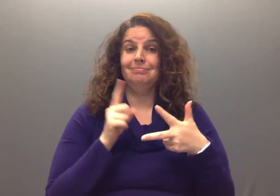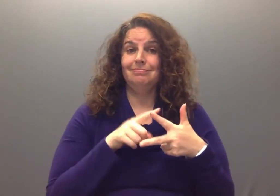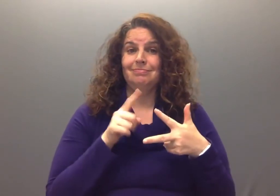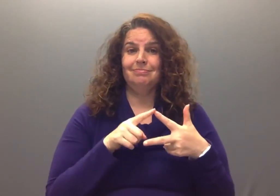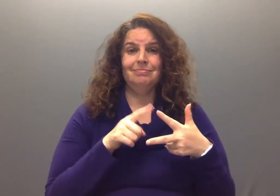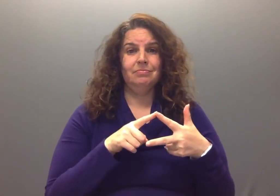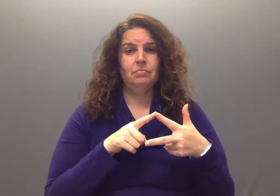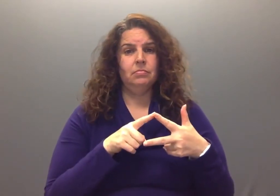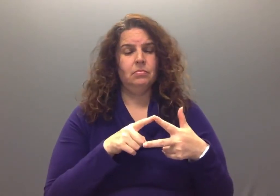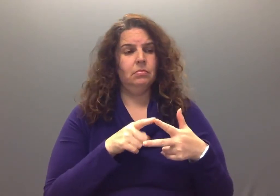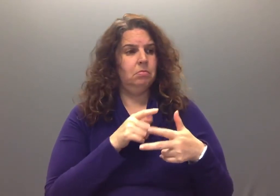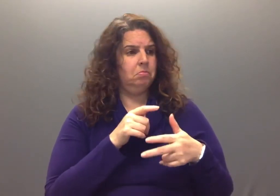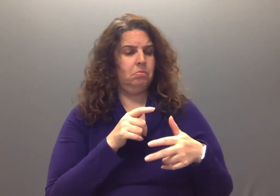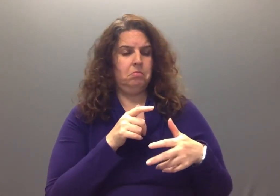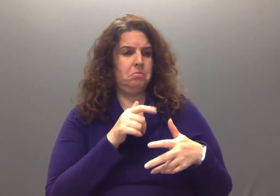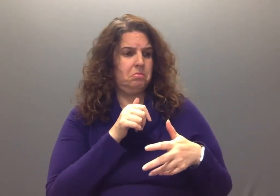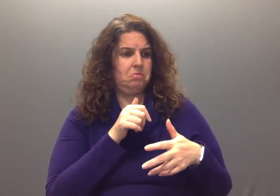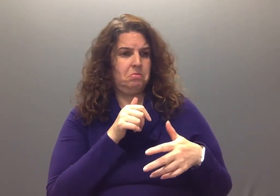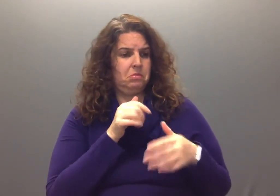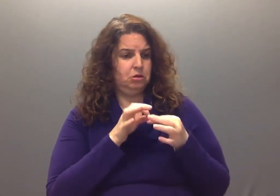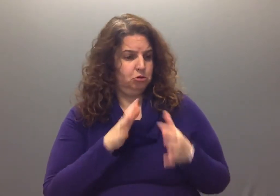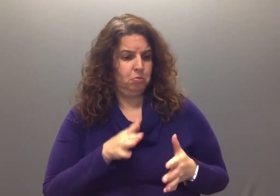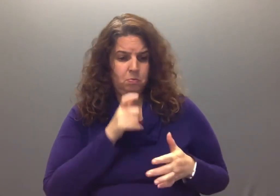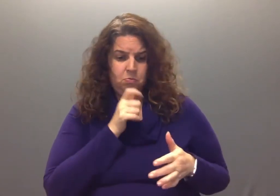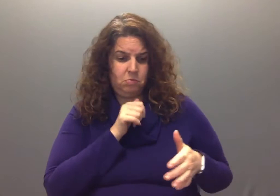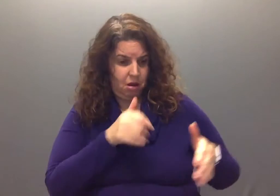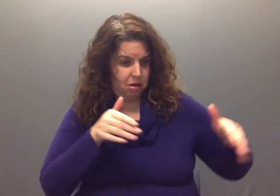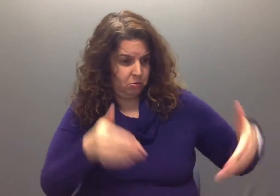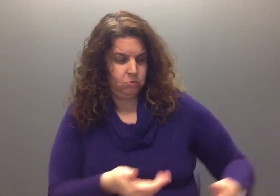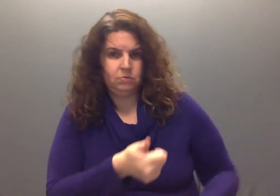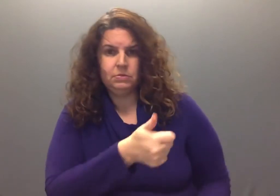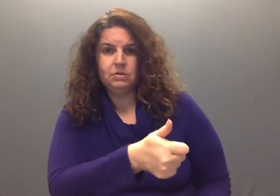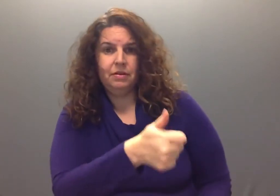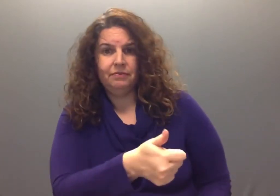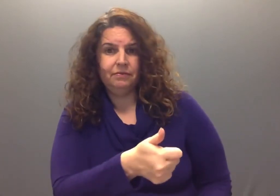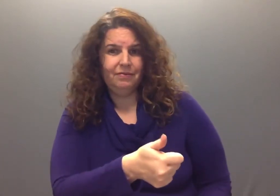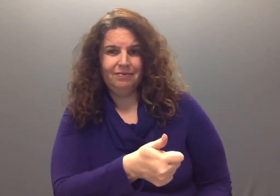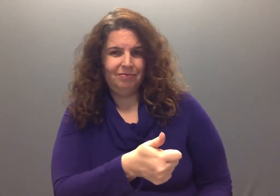Secondly, when interpreters do not introduce themselves properly,